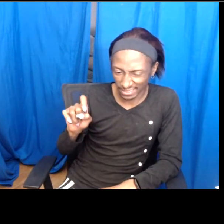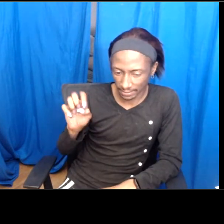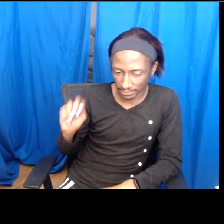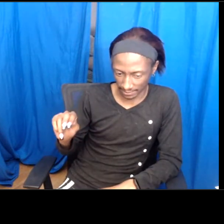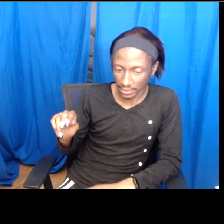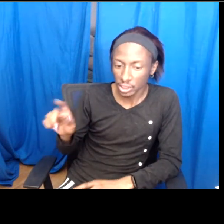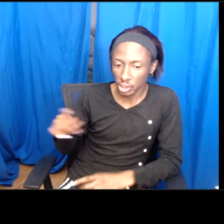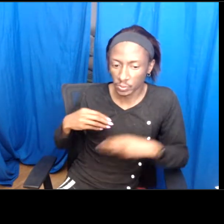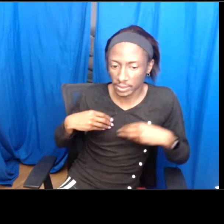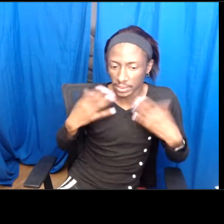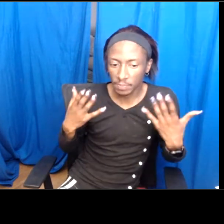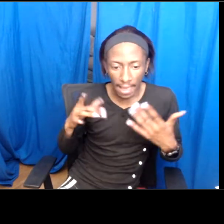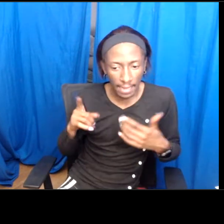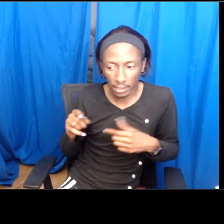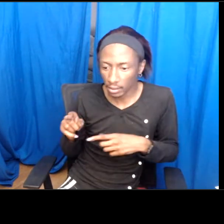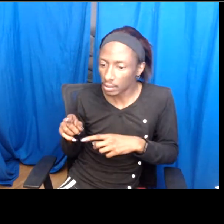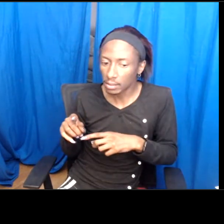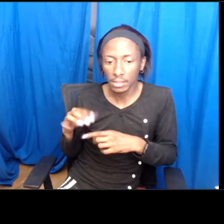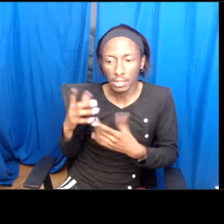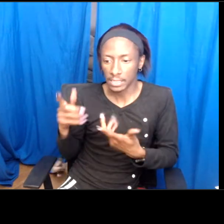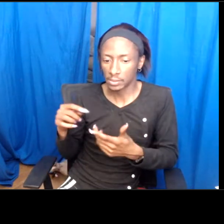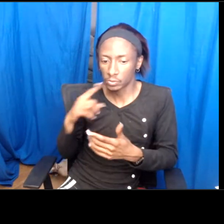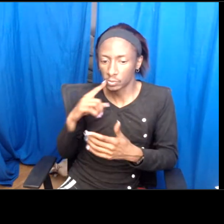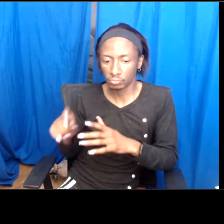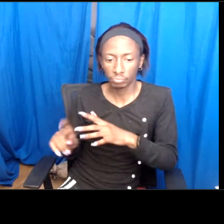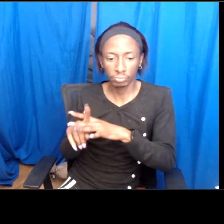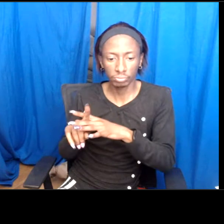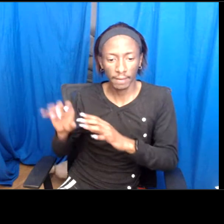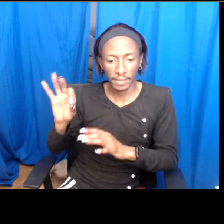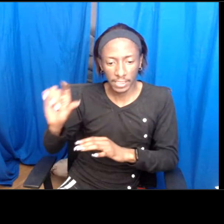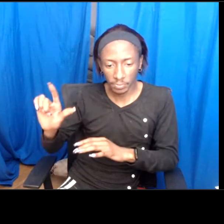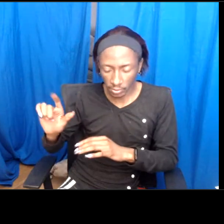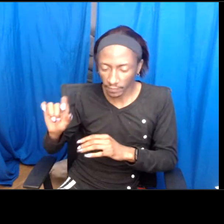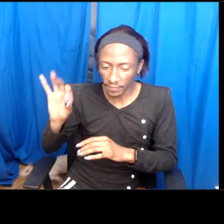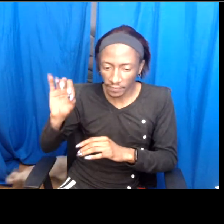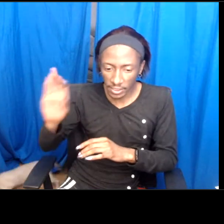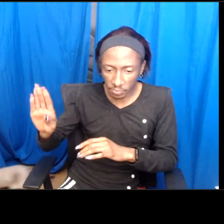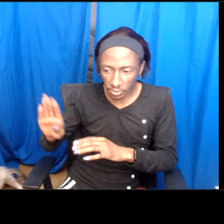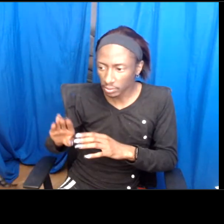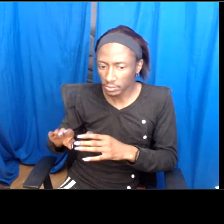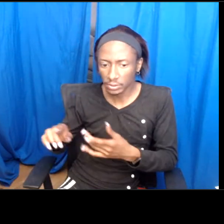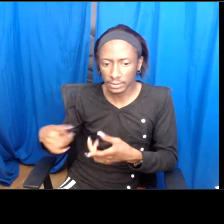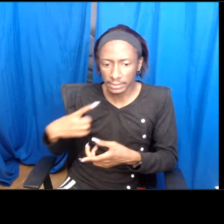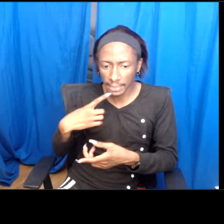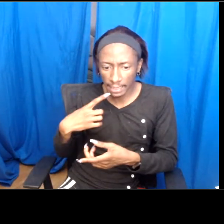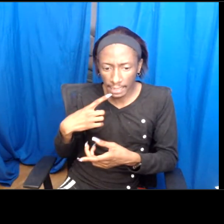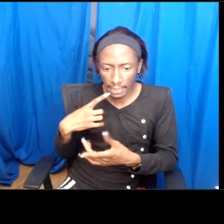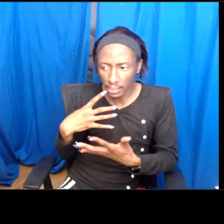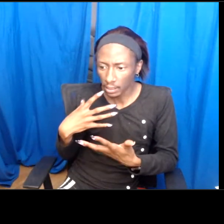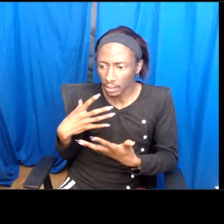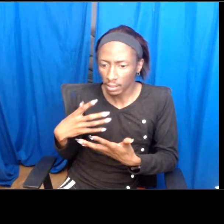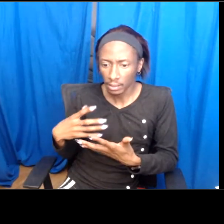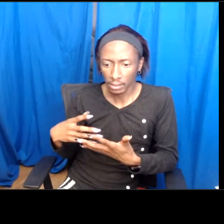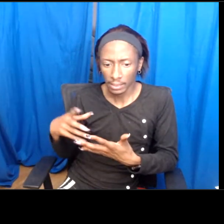And come on Facebook and the picture says, "Hey, is this you? Tag yourself." And she said, "Well, why can't we do this for whales?" So that's something that she's been working on.